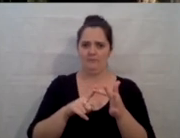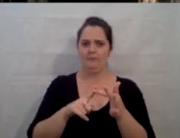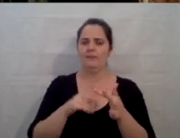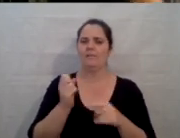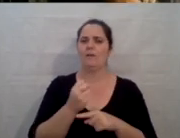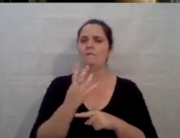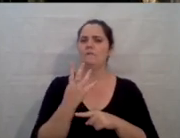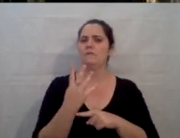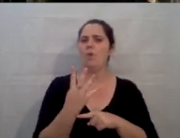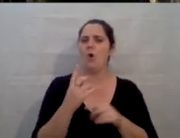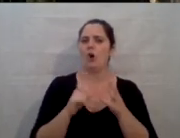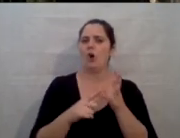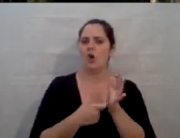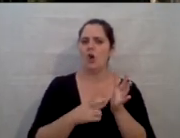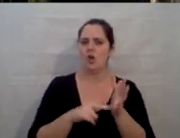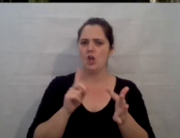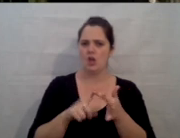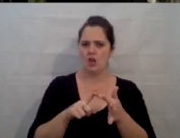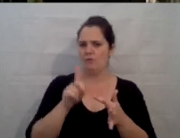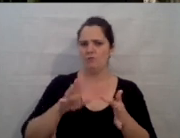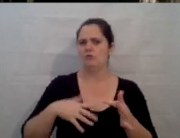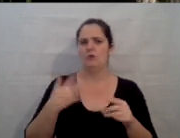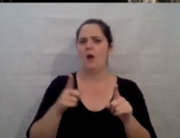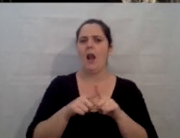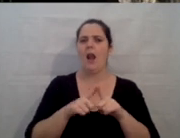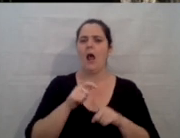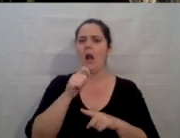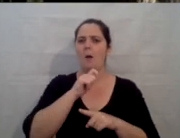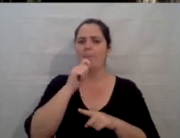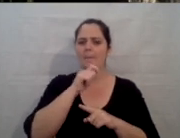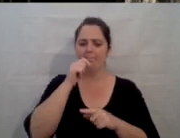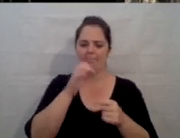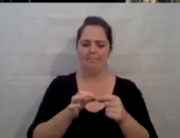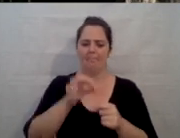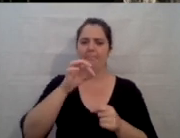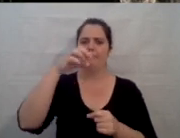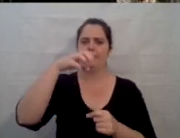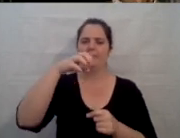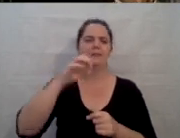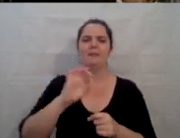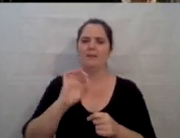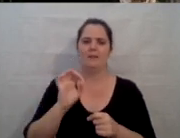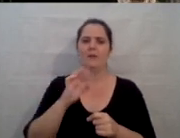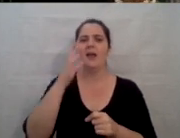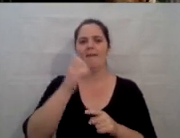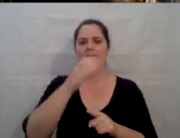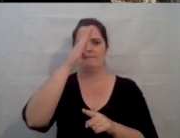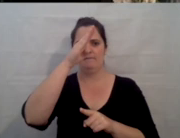You do not want to draw a lollipop stick with a basketball on top, that's no good. You have a curve here that moves this way, that's your